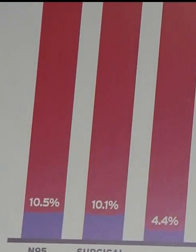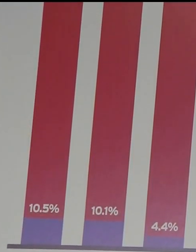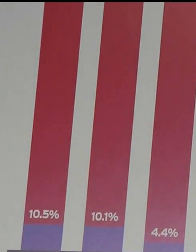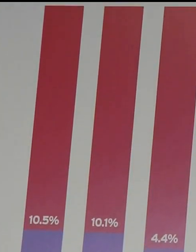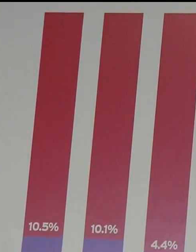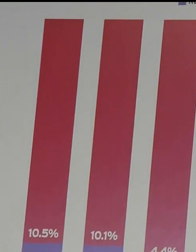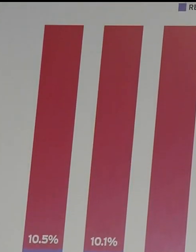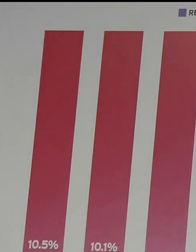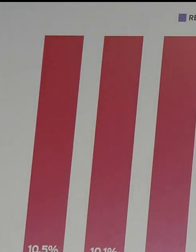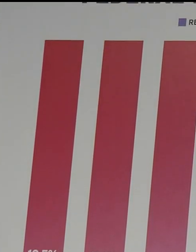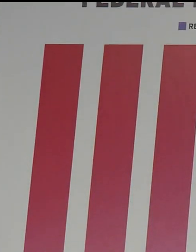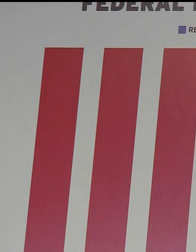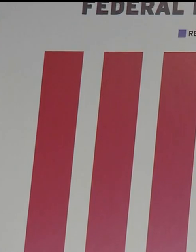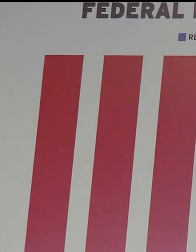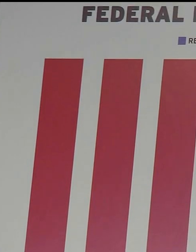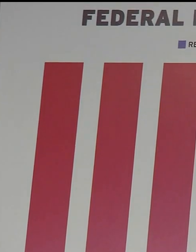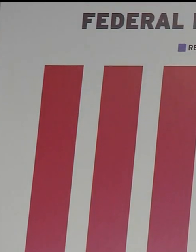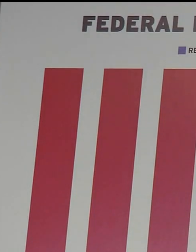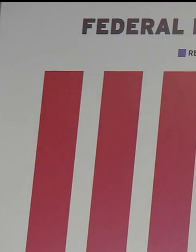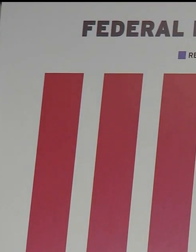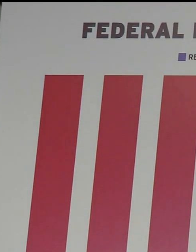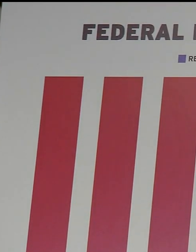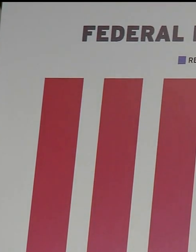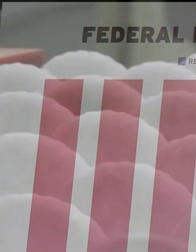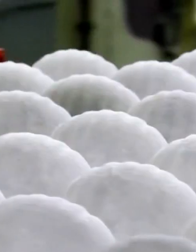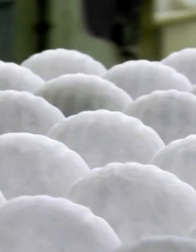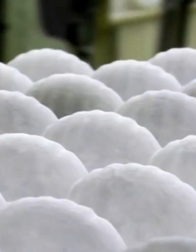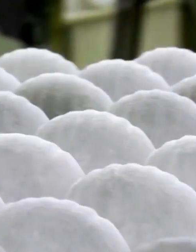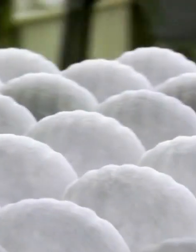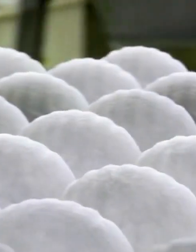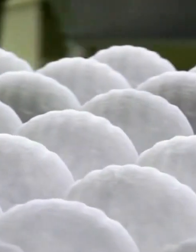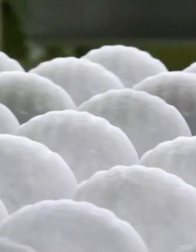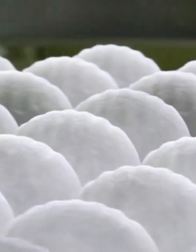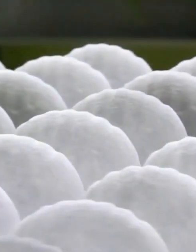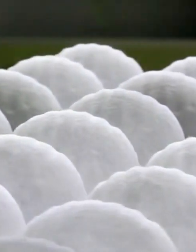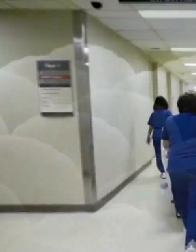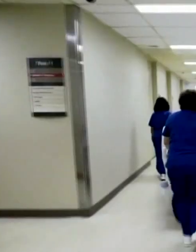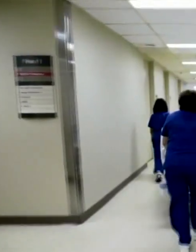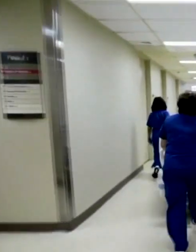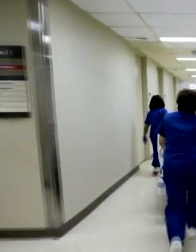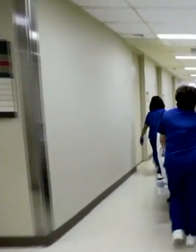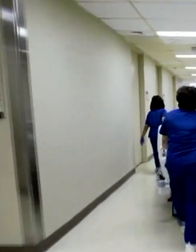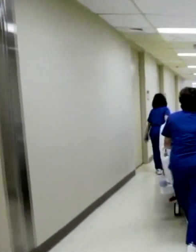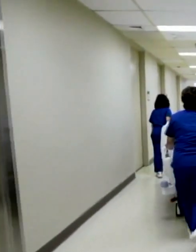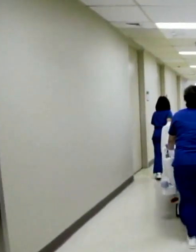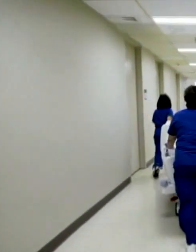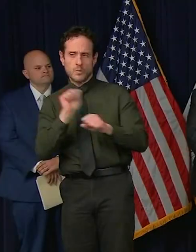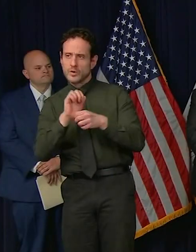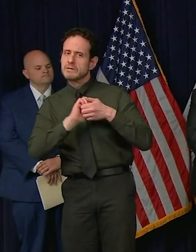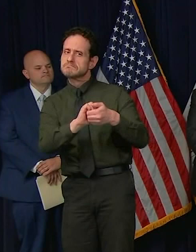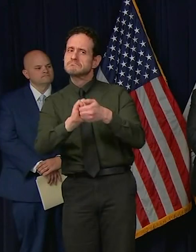HELP HAS FOR WEEKS BEEN